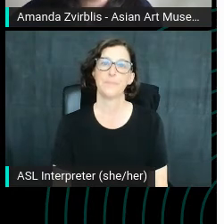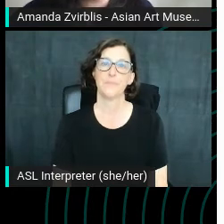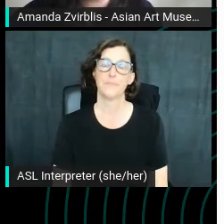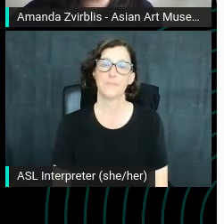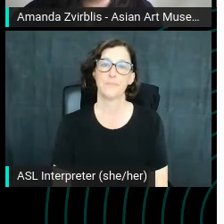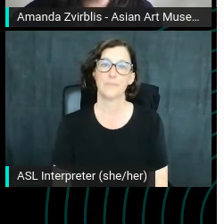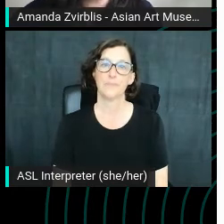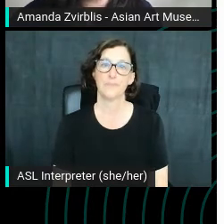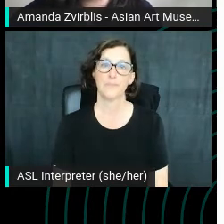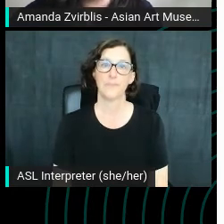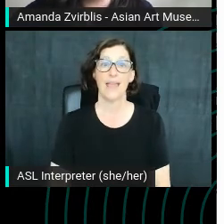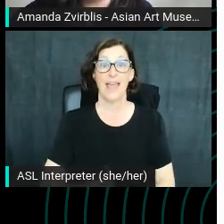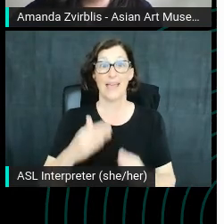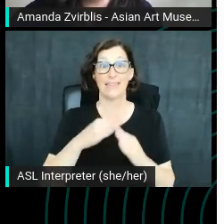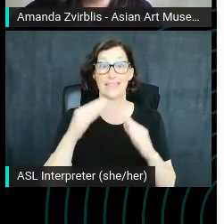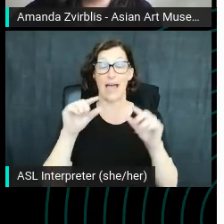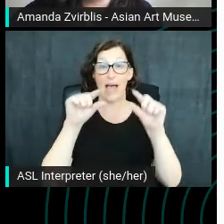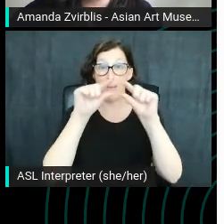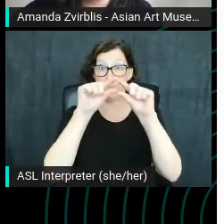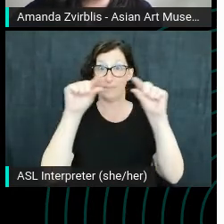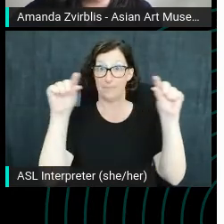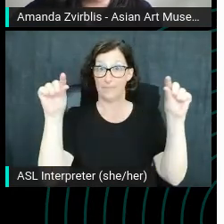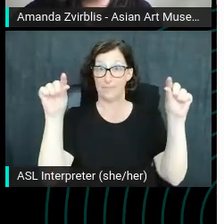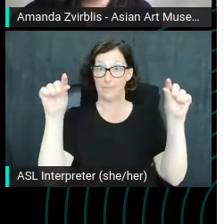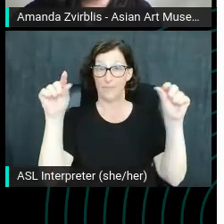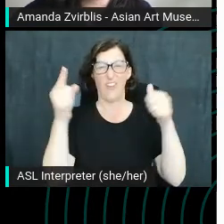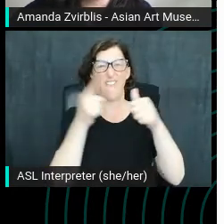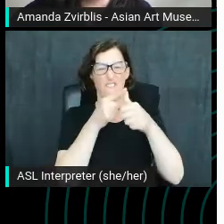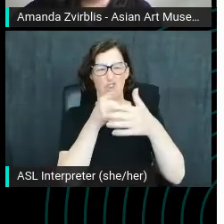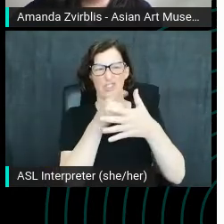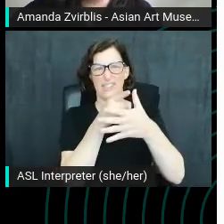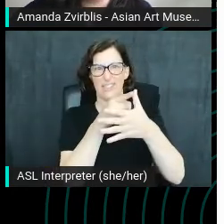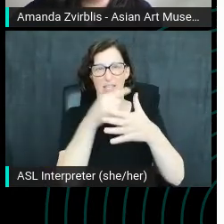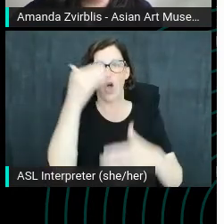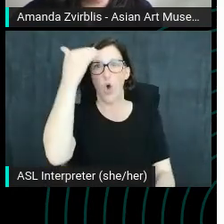At the top of our marketing funnel and the first stage is awareness,